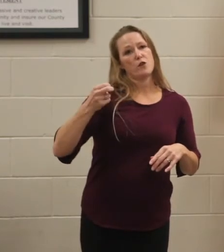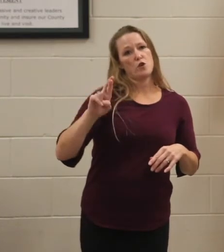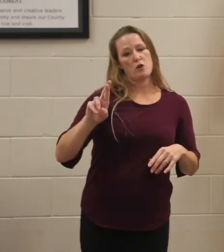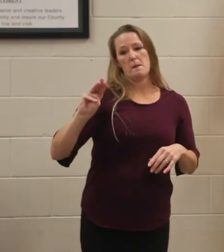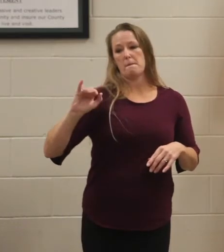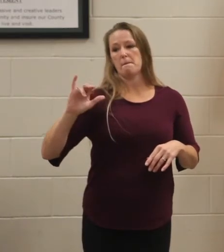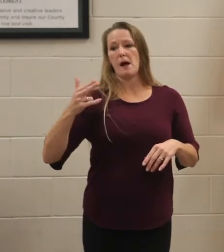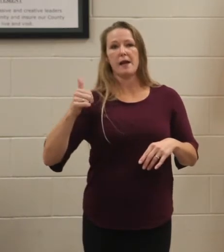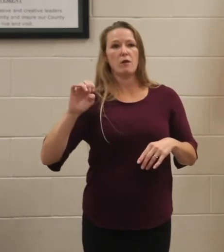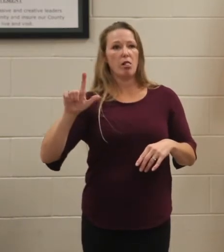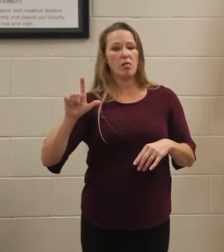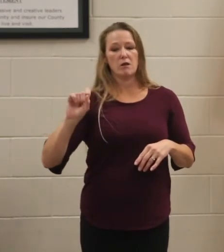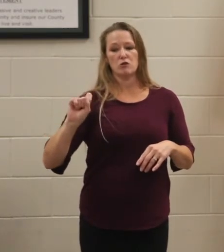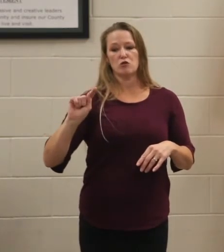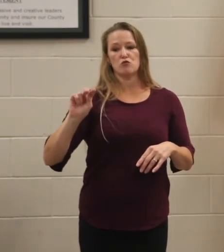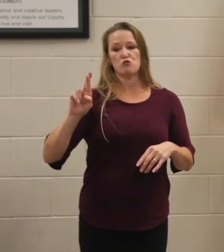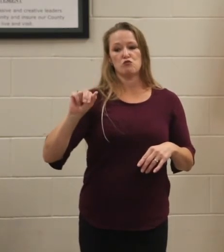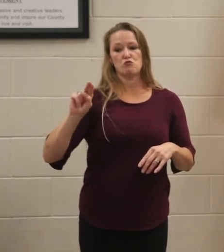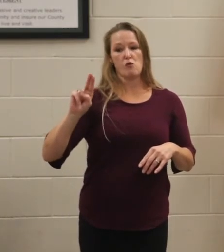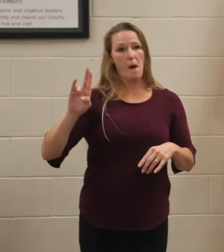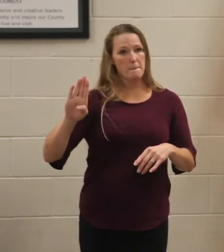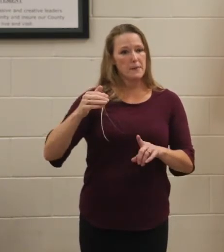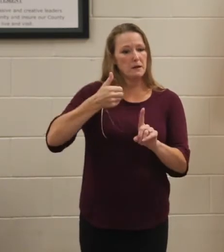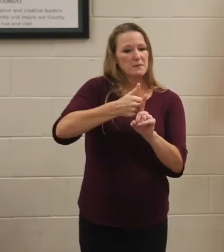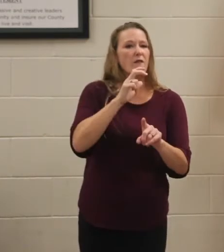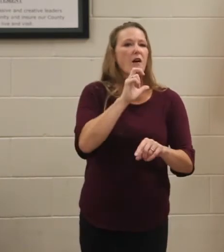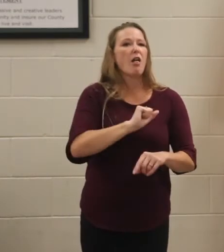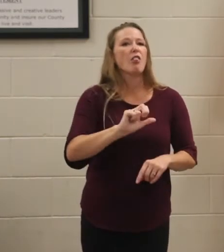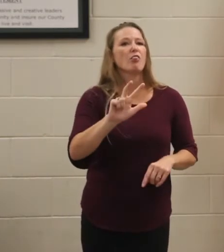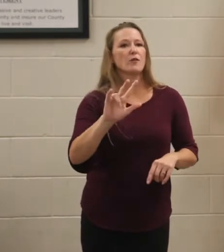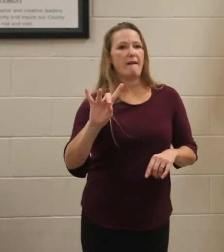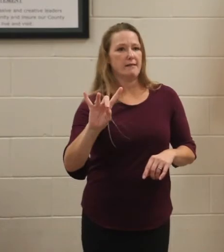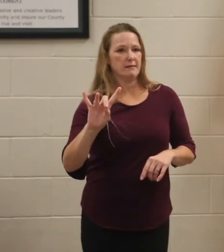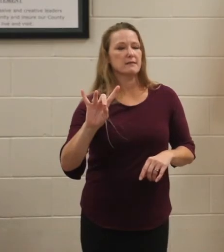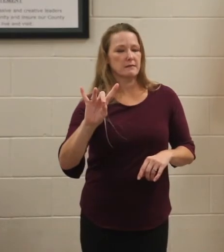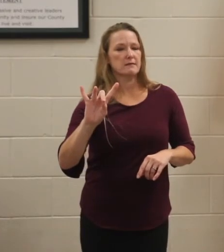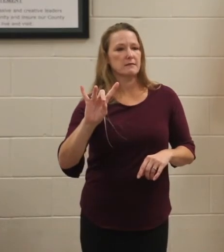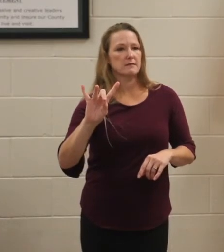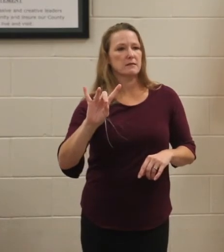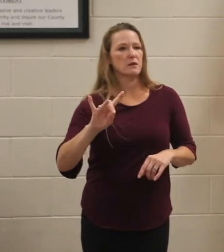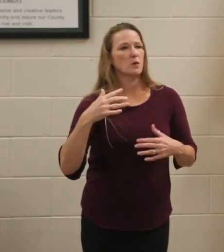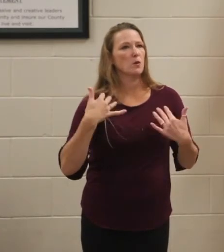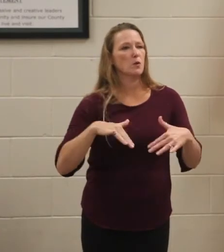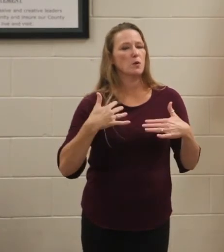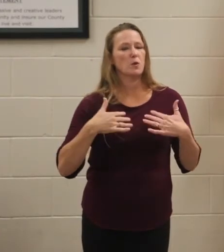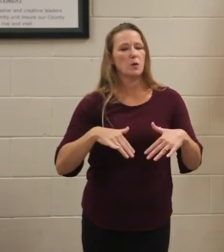He's 38 years old. Straub had a significant criminal history.